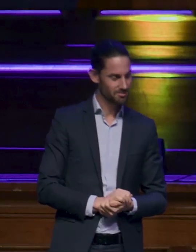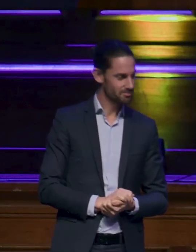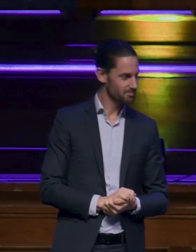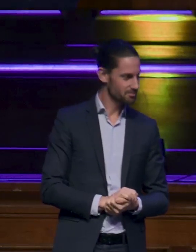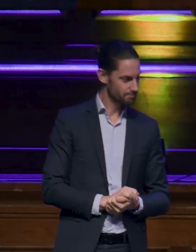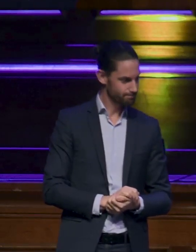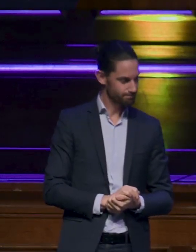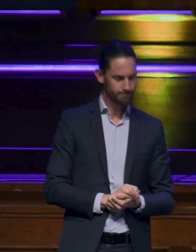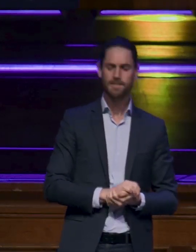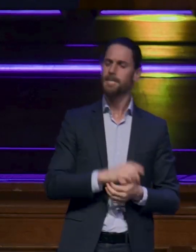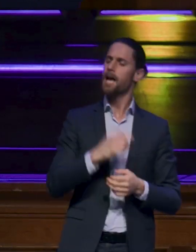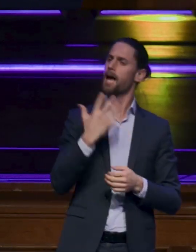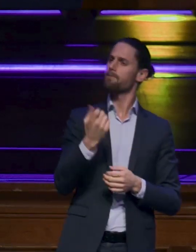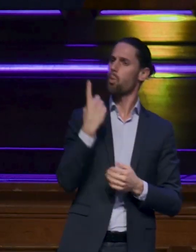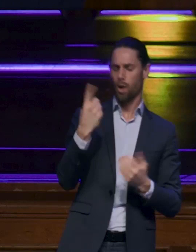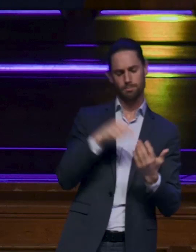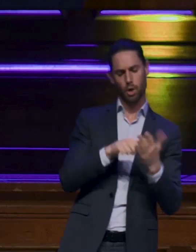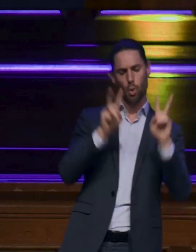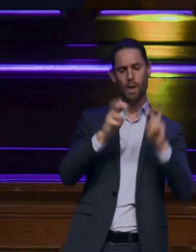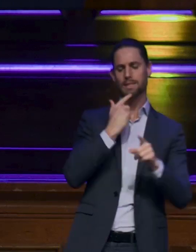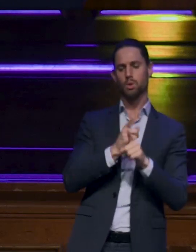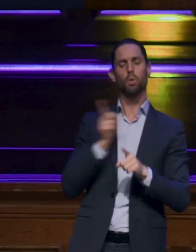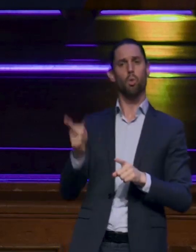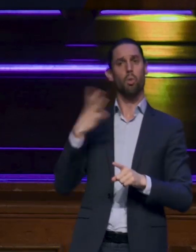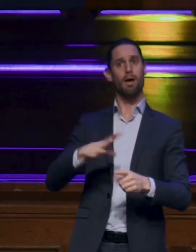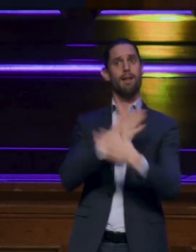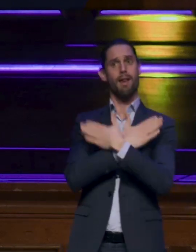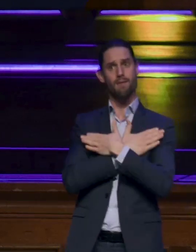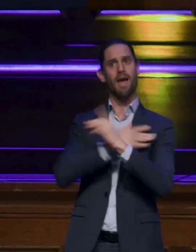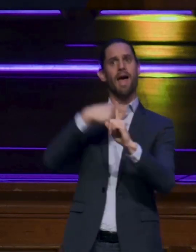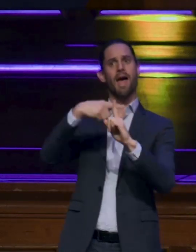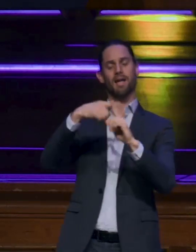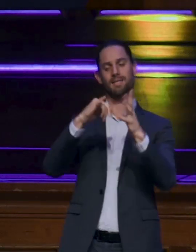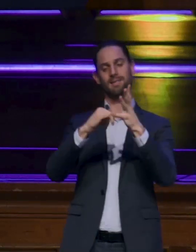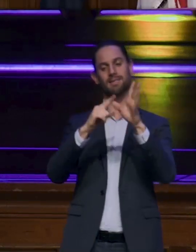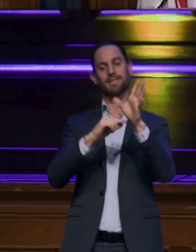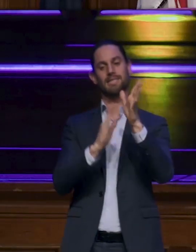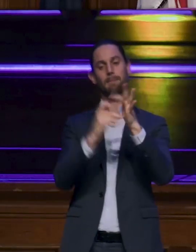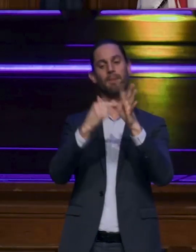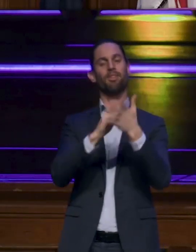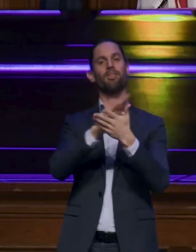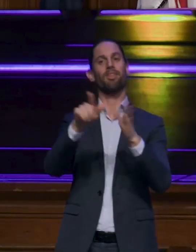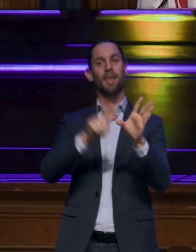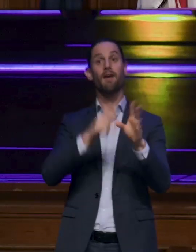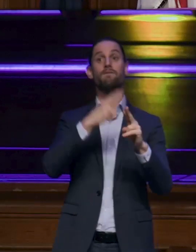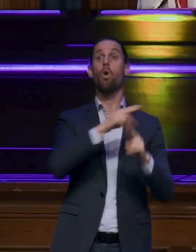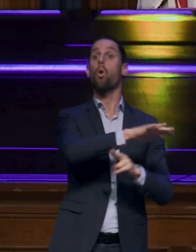told him you wanted sympathy and love for all Muslim communities has he done that